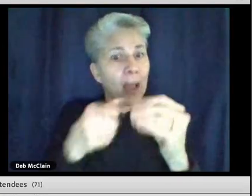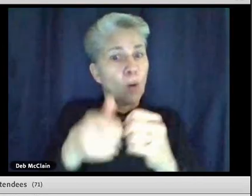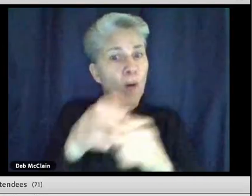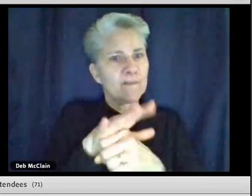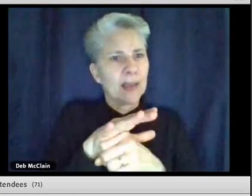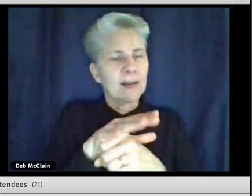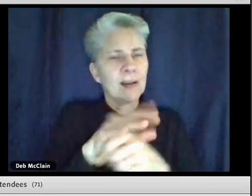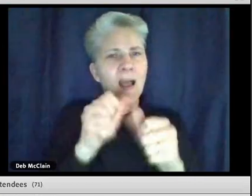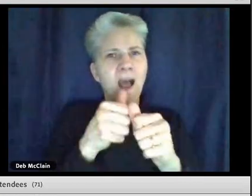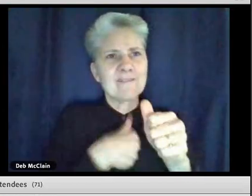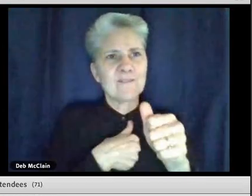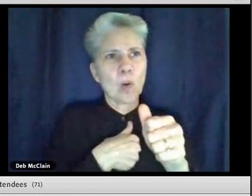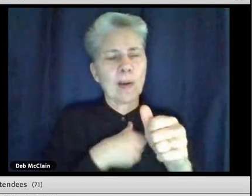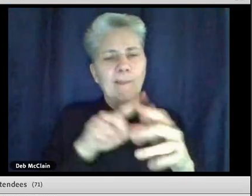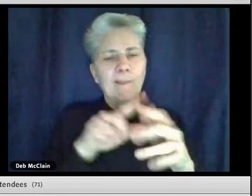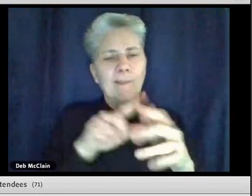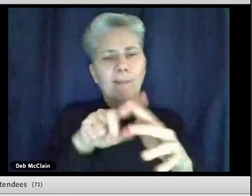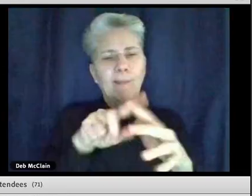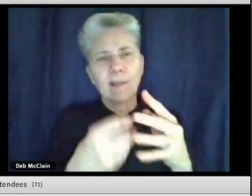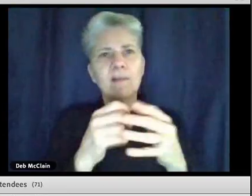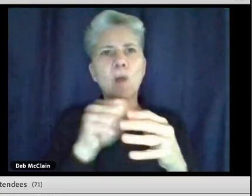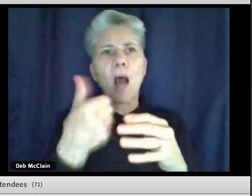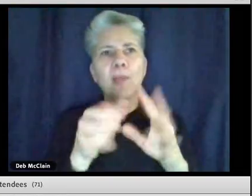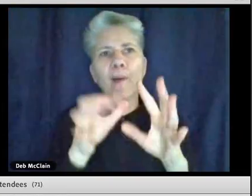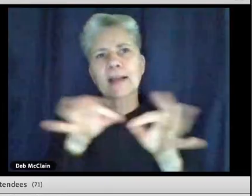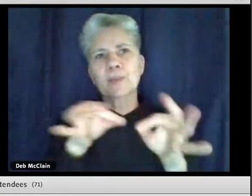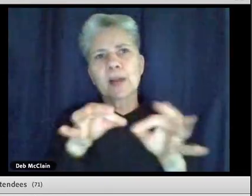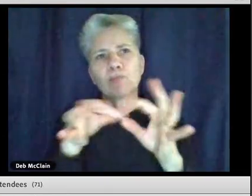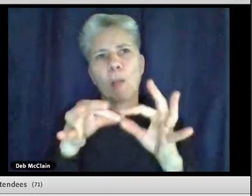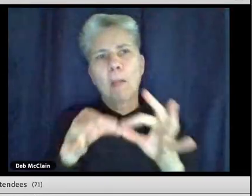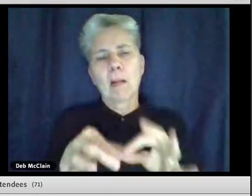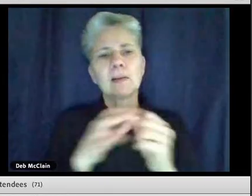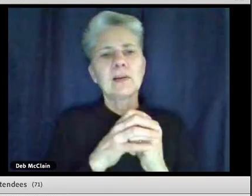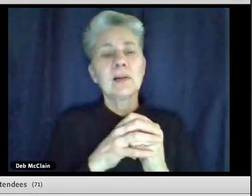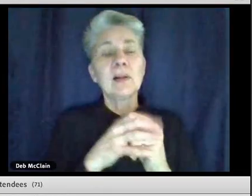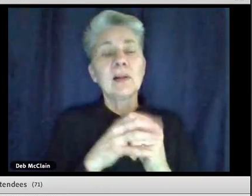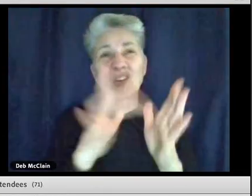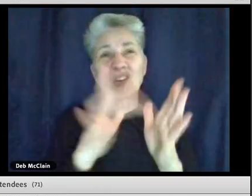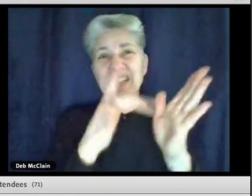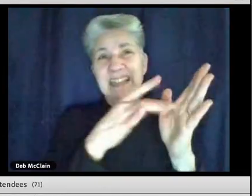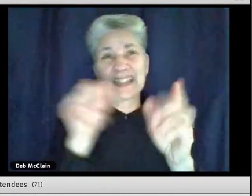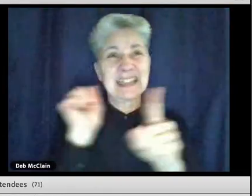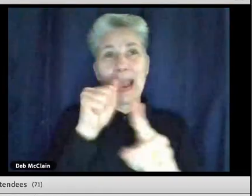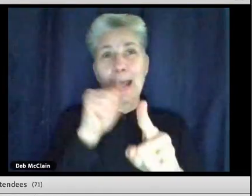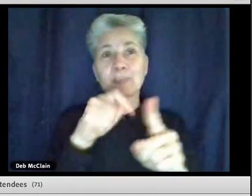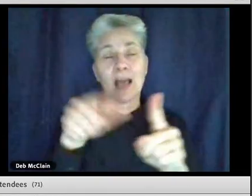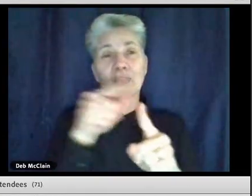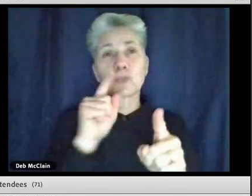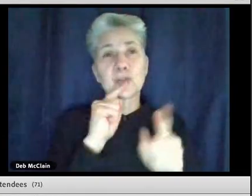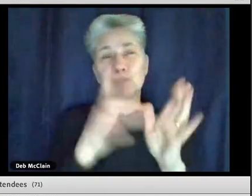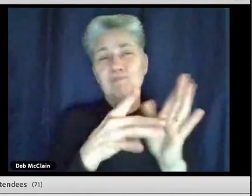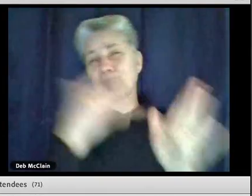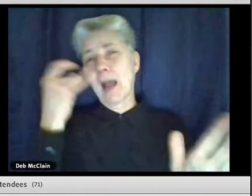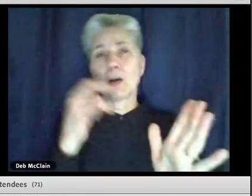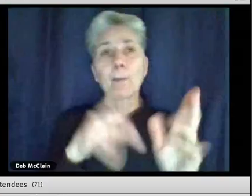It's still new. We're still learning more about it, and so avoid falling for alternative explanations.